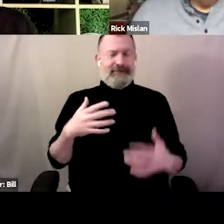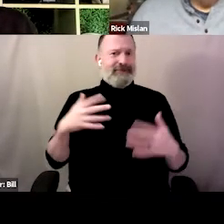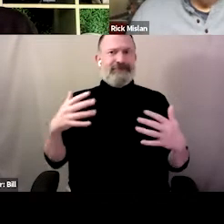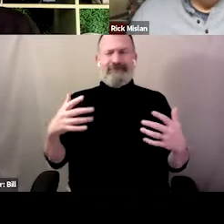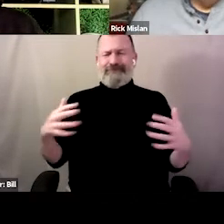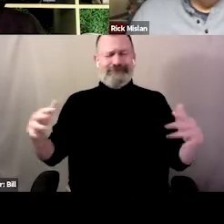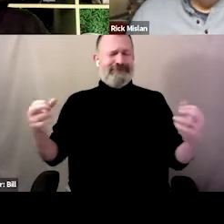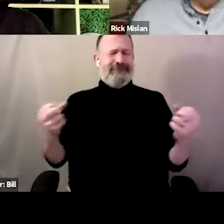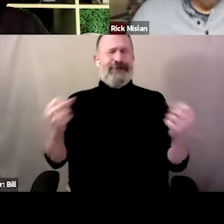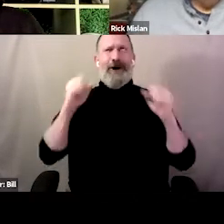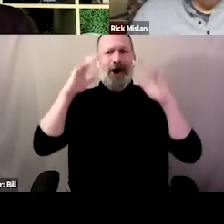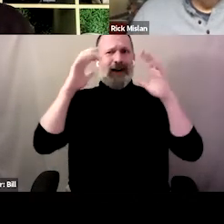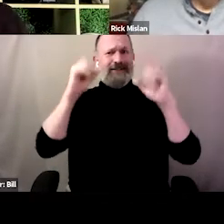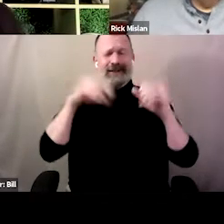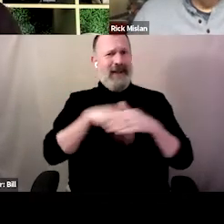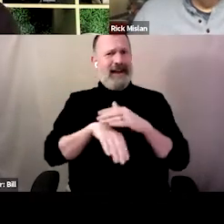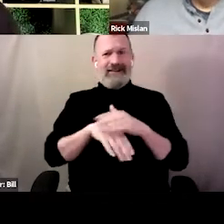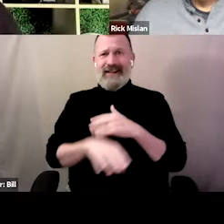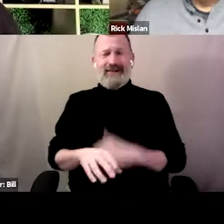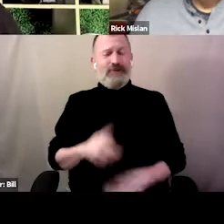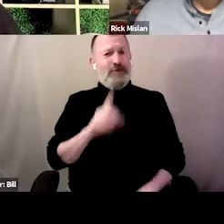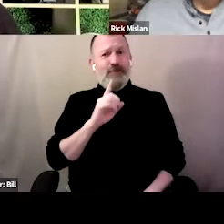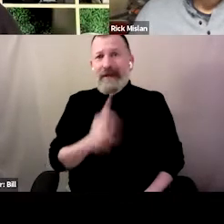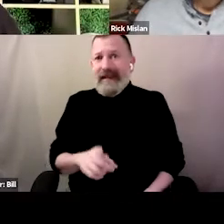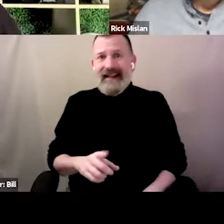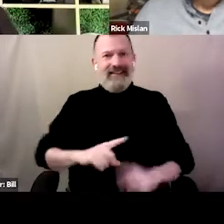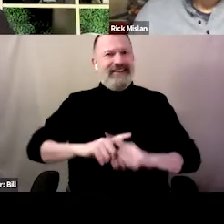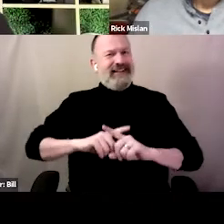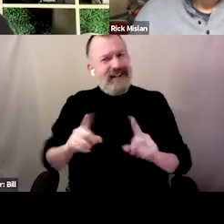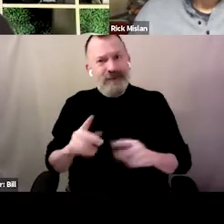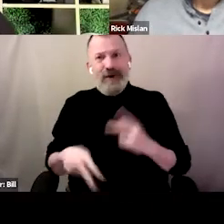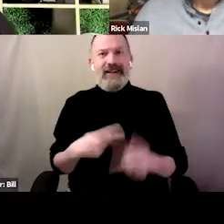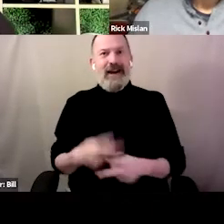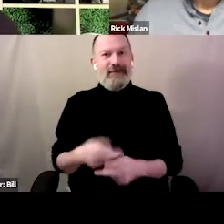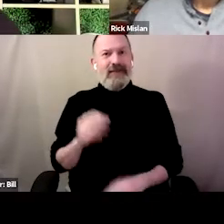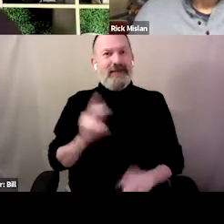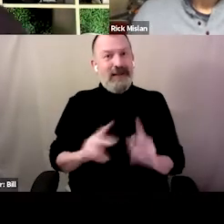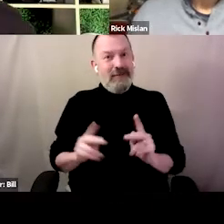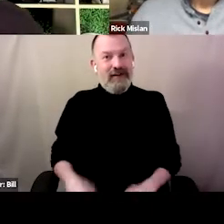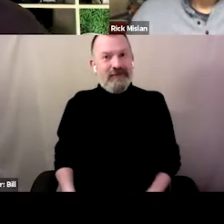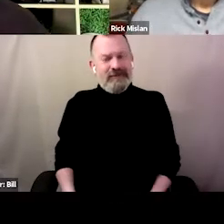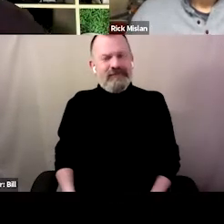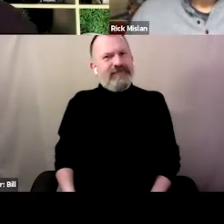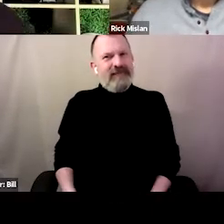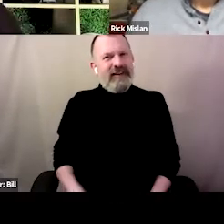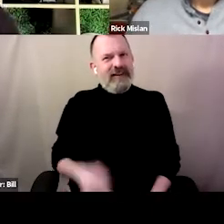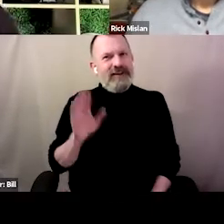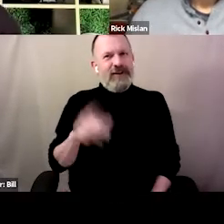CalebBarlow: To some really different kinds of people and tried it, you know, try to build a